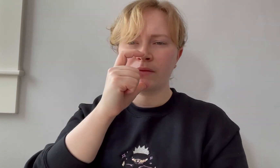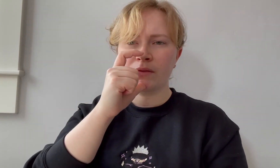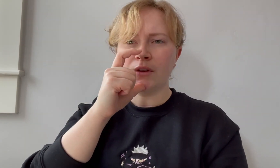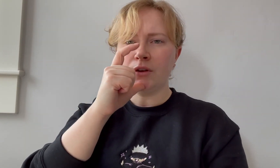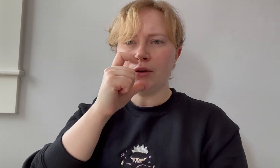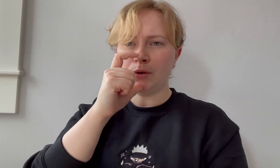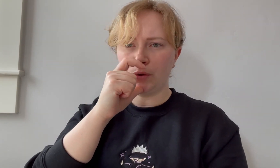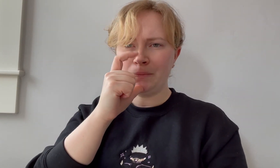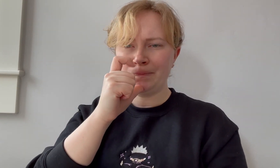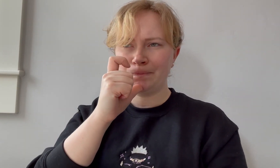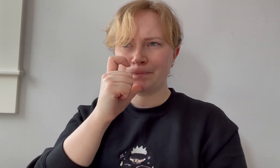who